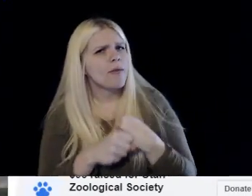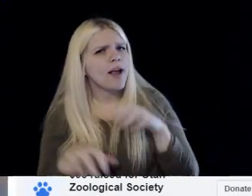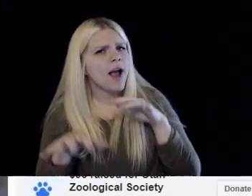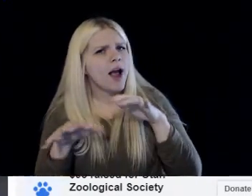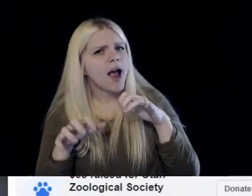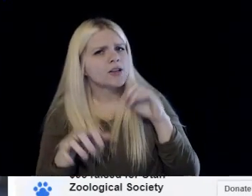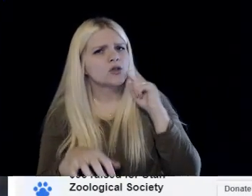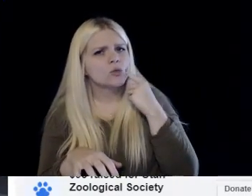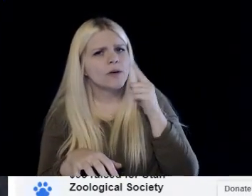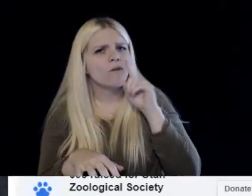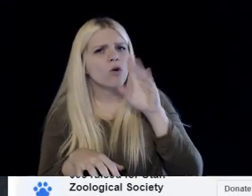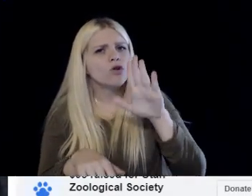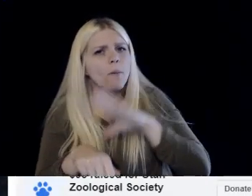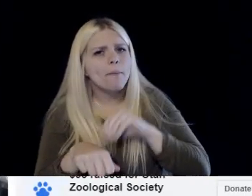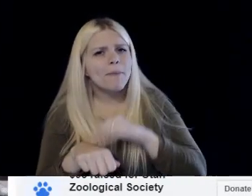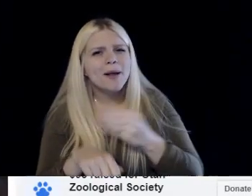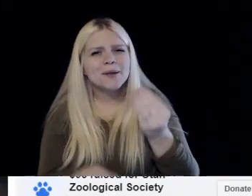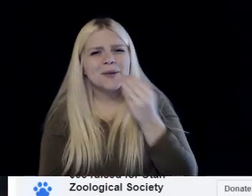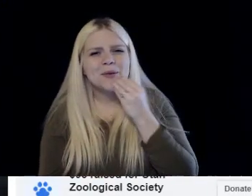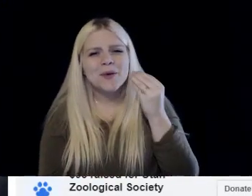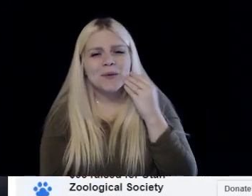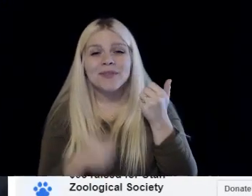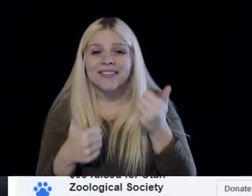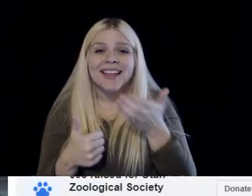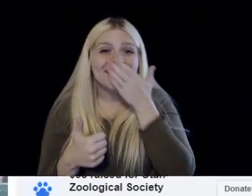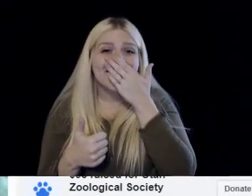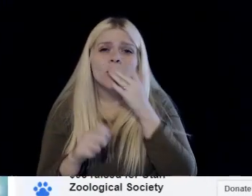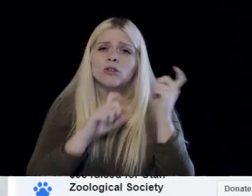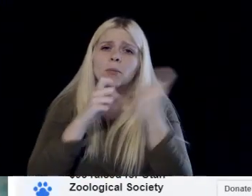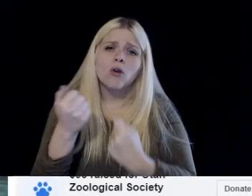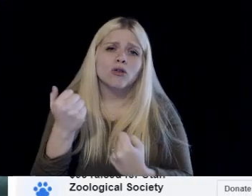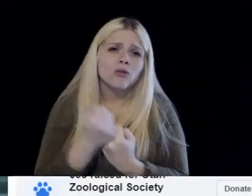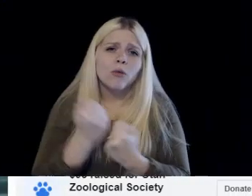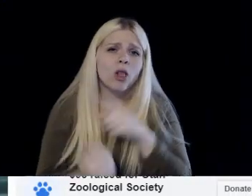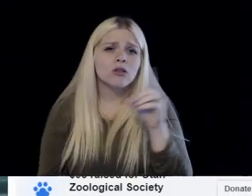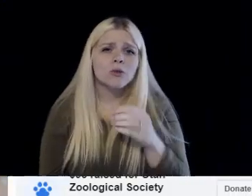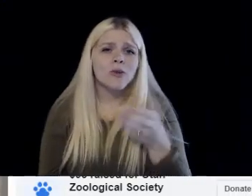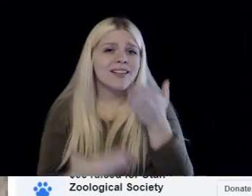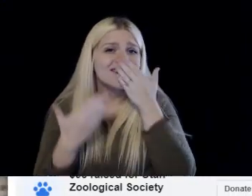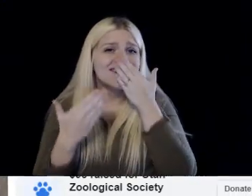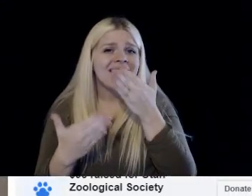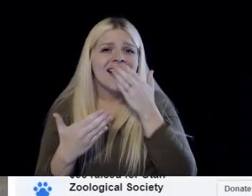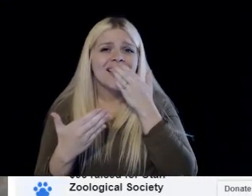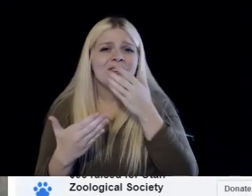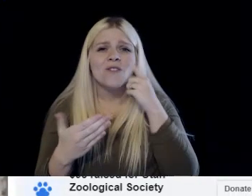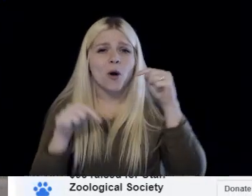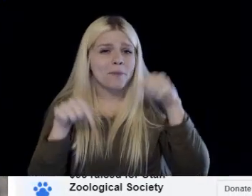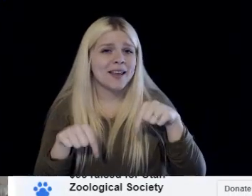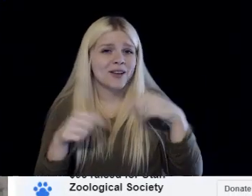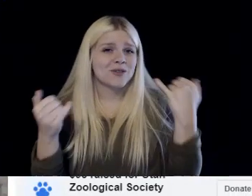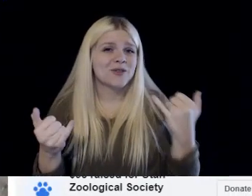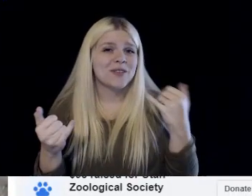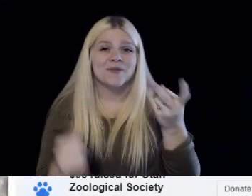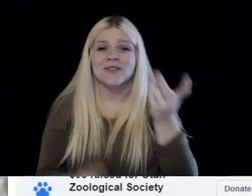Kerri, thank you. Please donate. Support your zoo, you guys. Thanks so much for hanging out on Facebook Field Trip, and we'll see you tomorrow at 11:30!